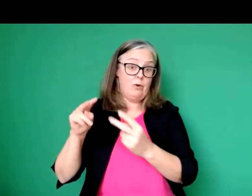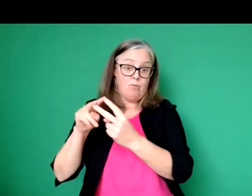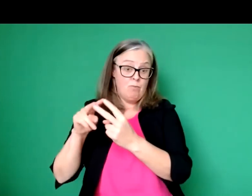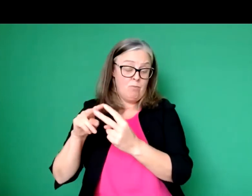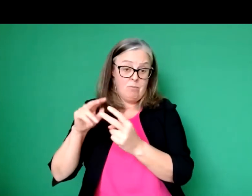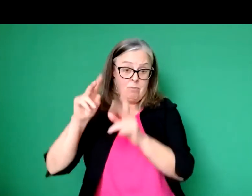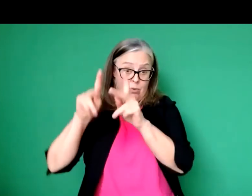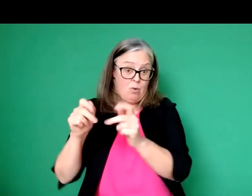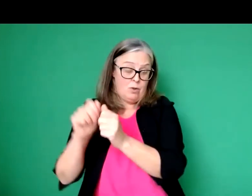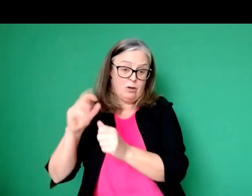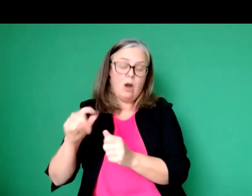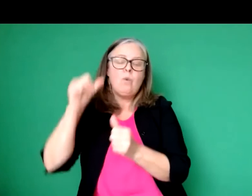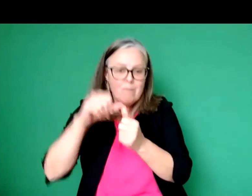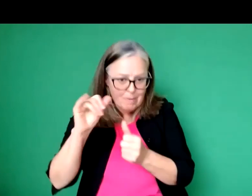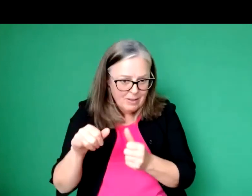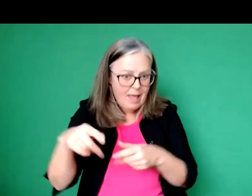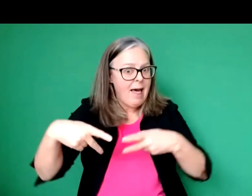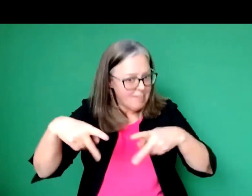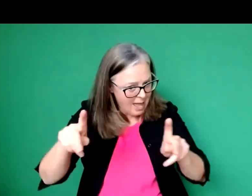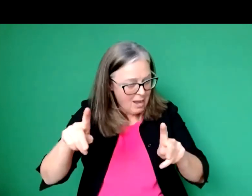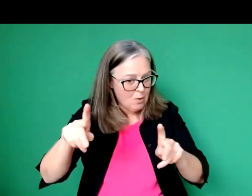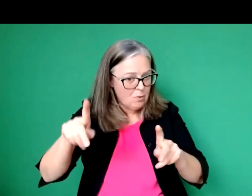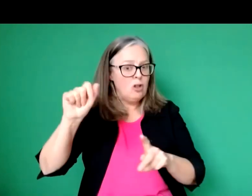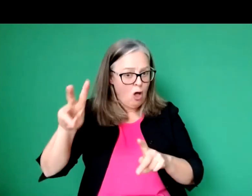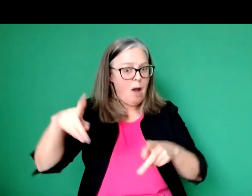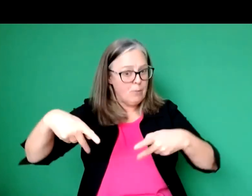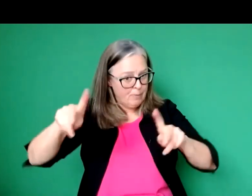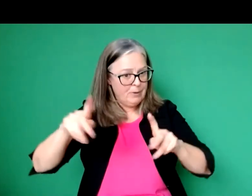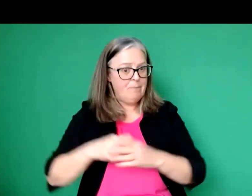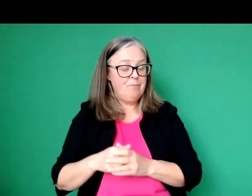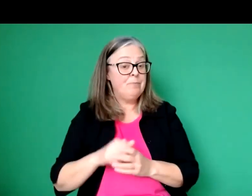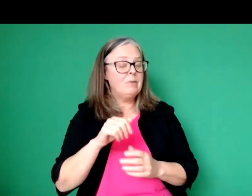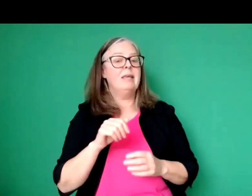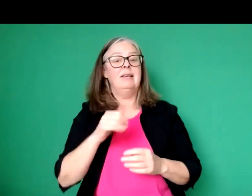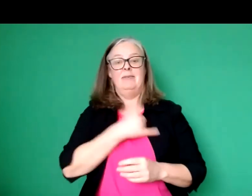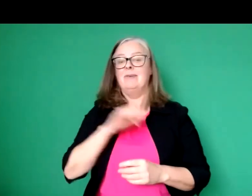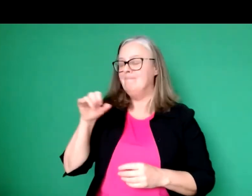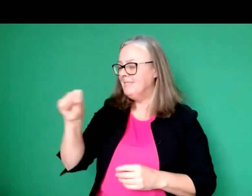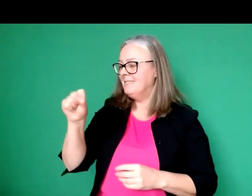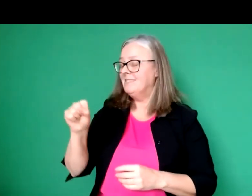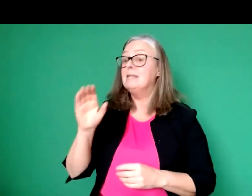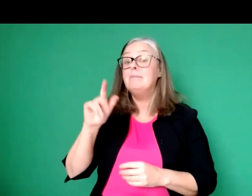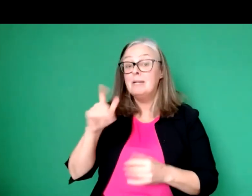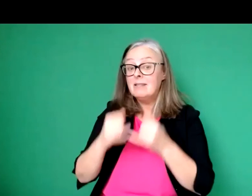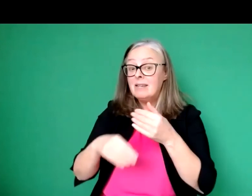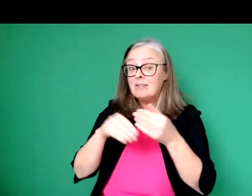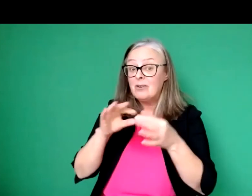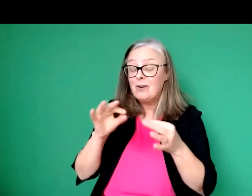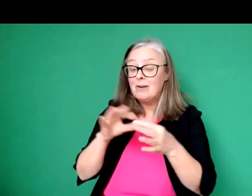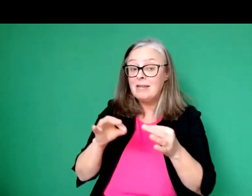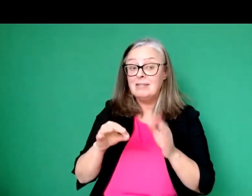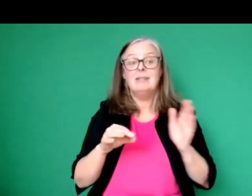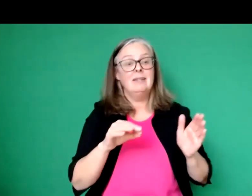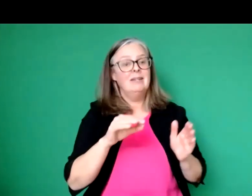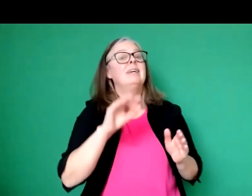final thoughts from you yeah um the last thing i would probably say is don't stop asking if you're